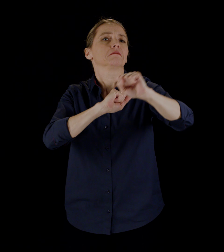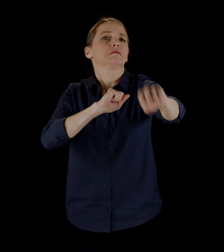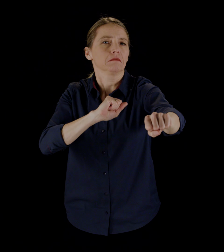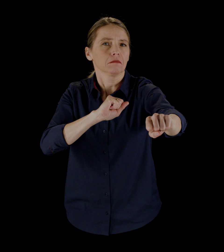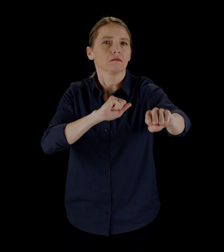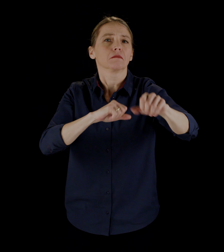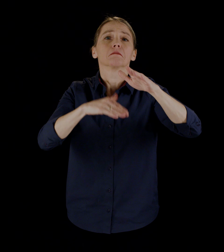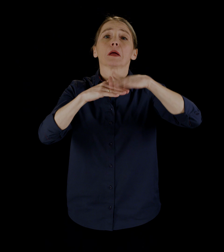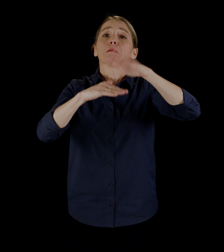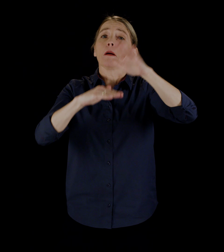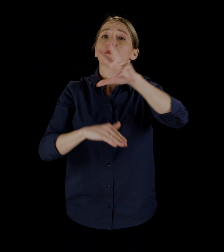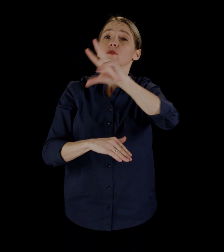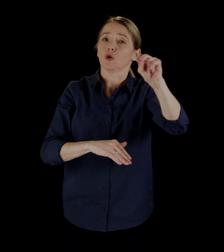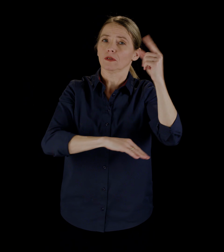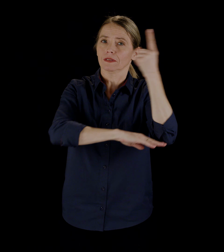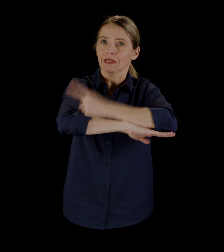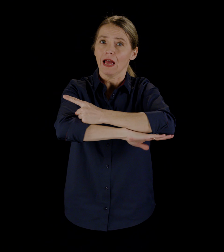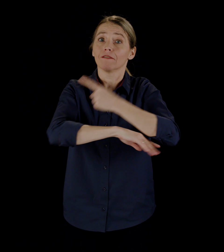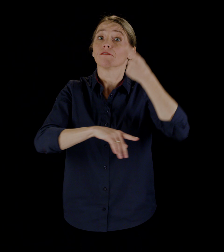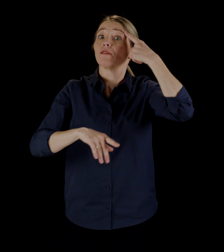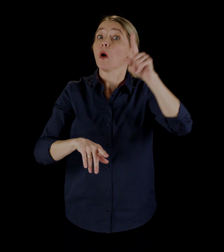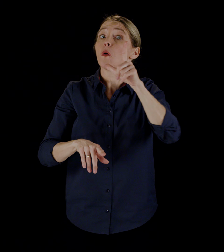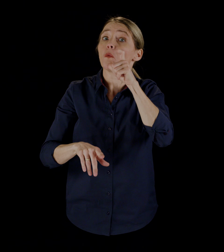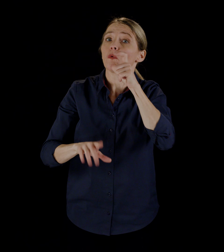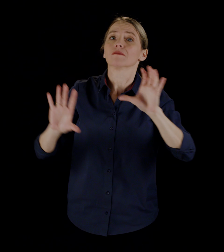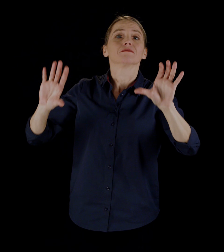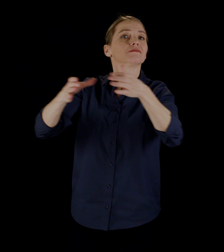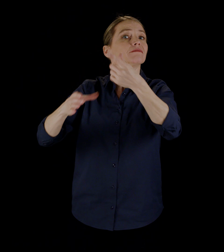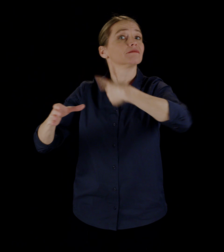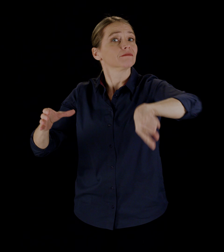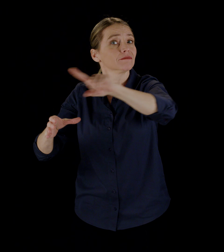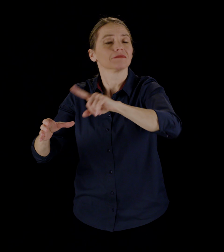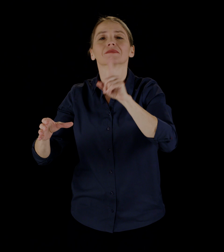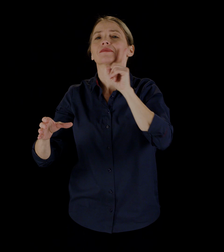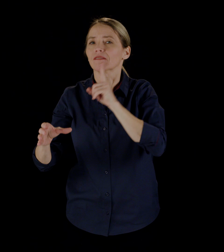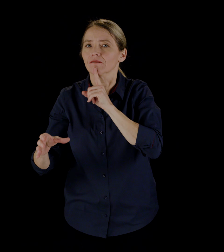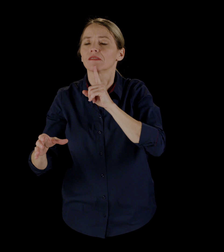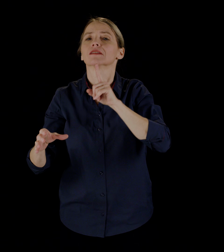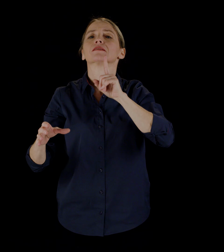The trial period allows customers to determine whether the service meets their needs.